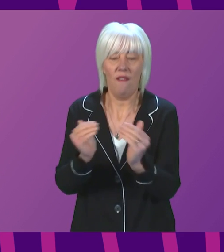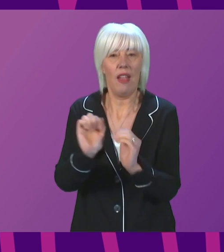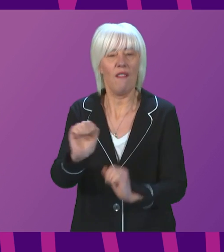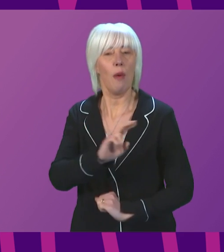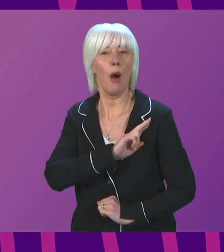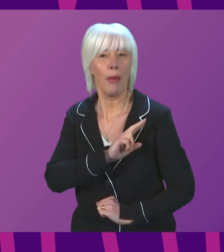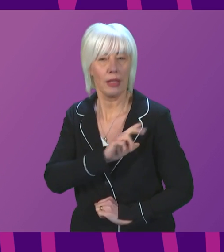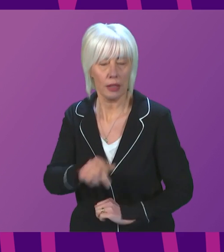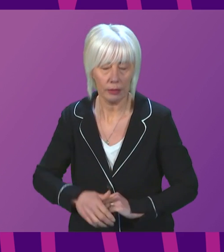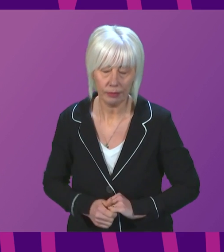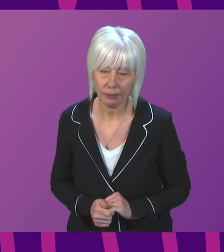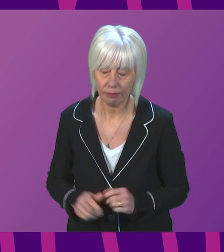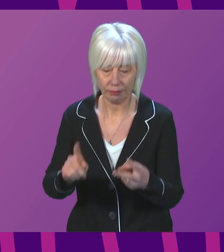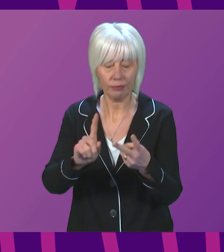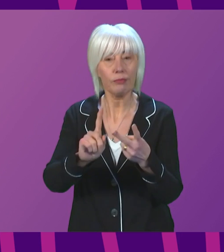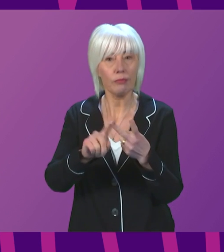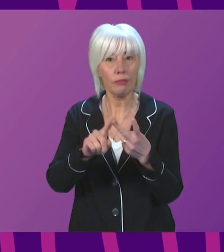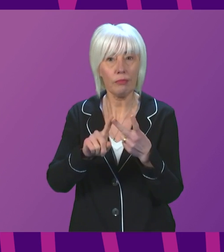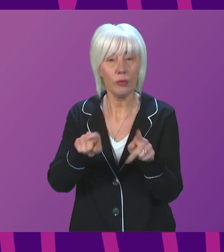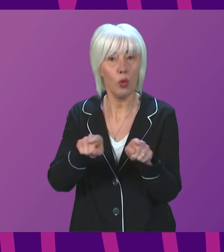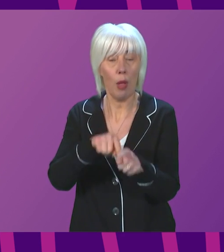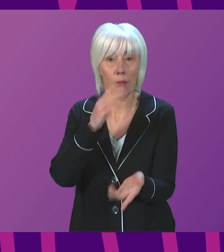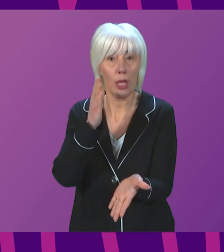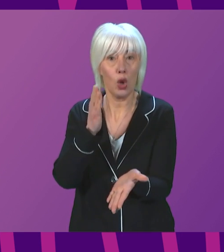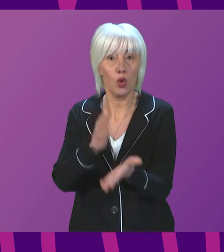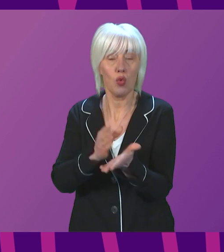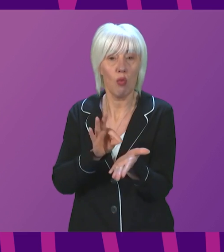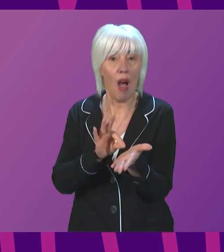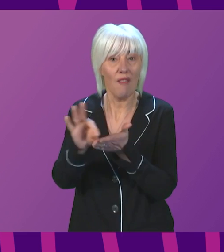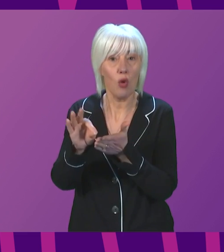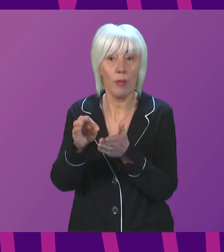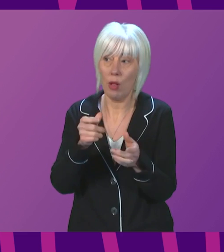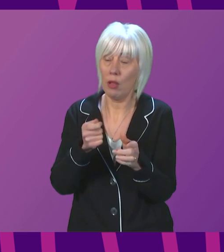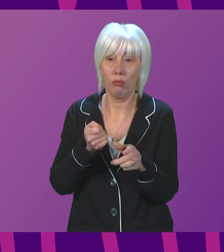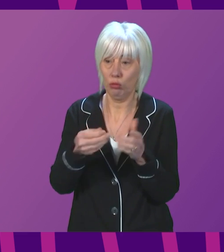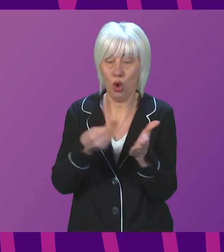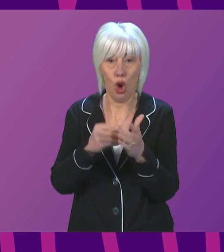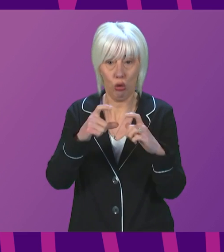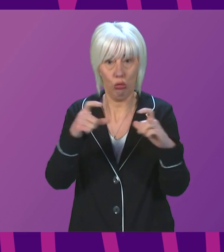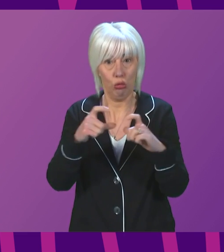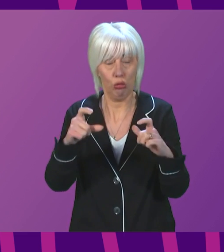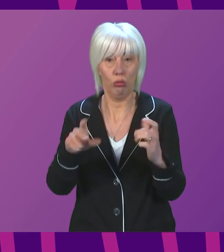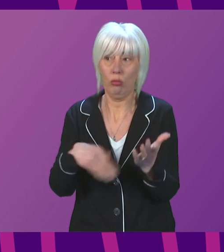Secondly, we will continue to ensure that we have affordable rail fares—we will take action to ensure that they are affordable.